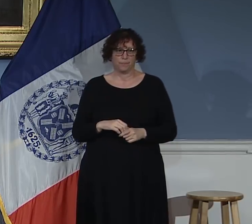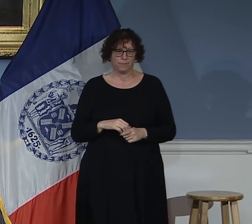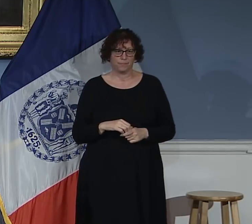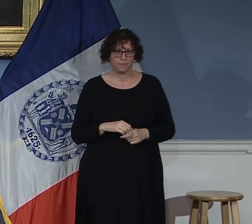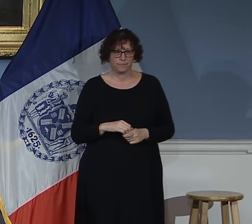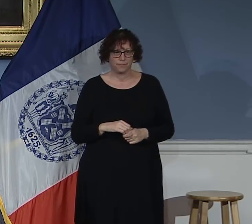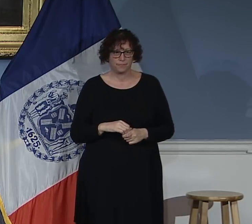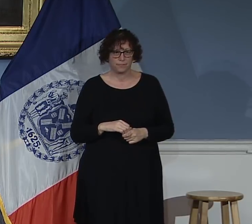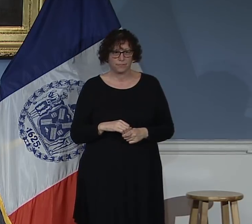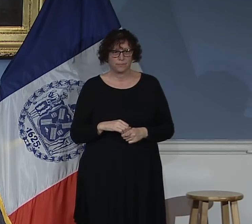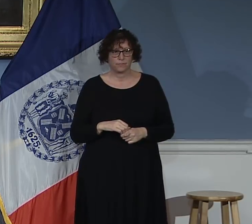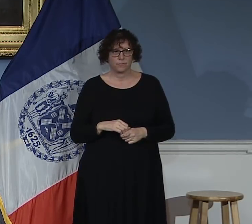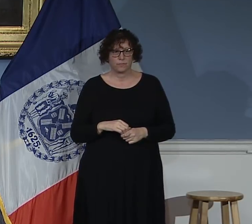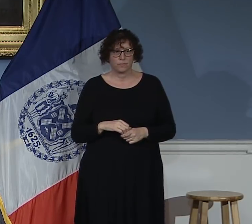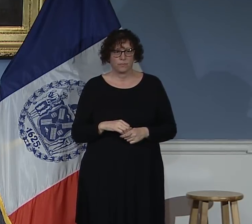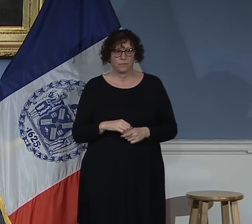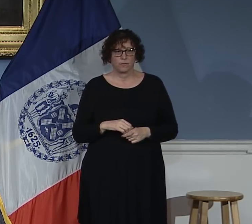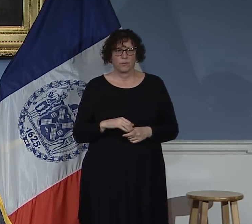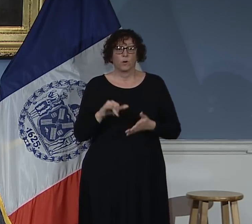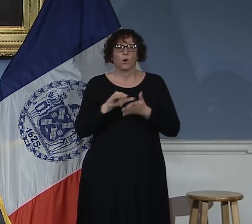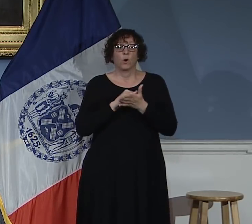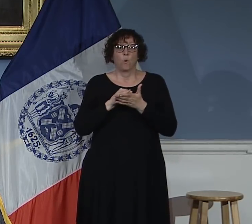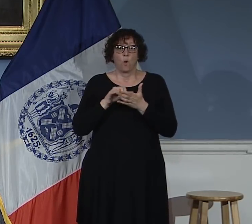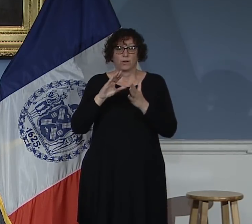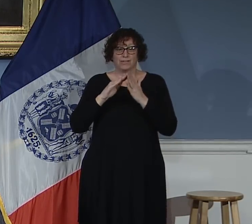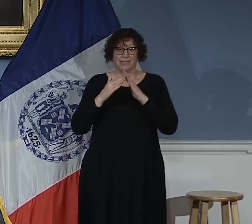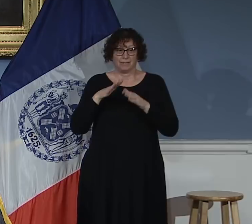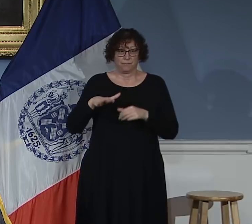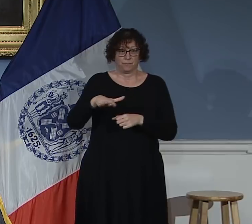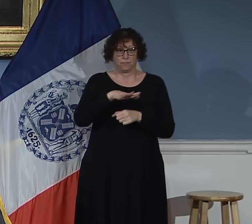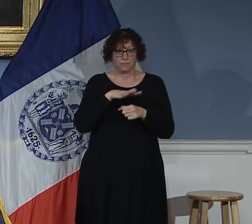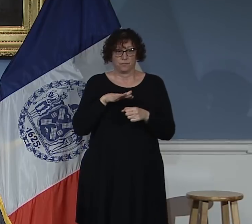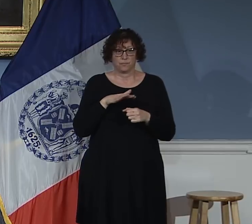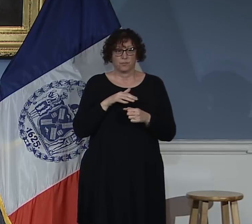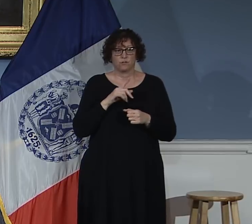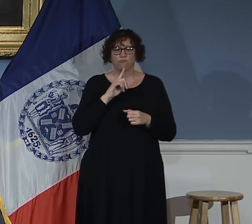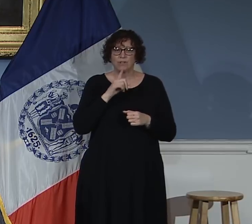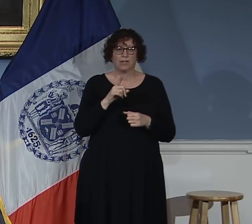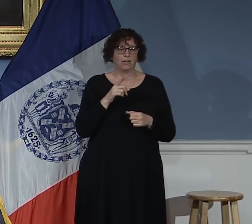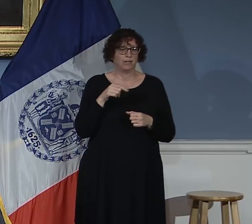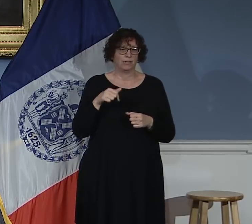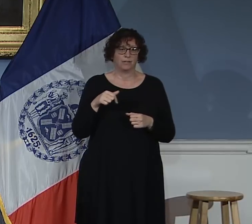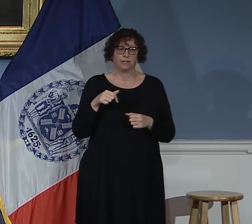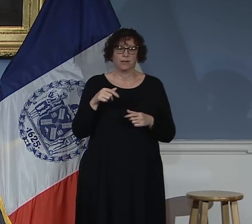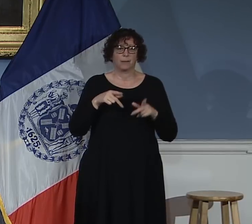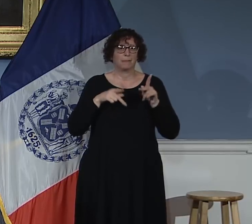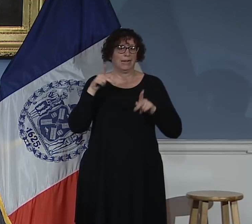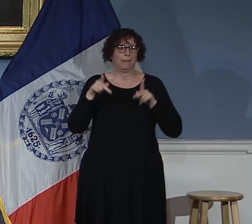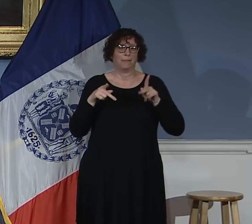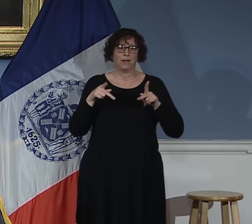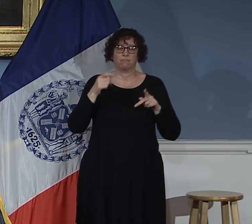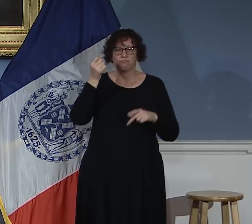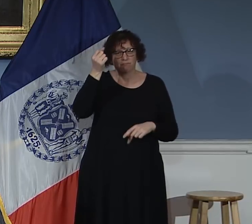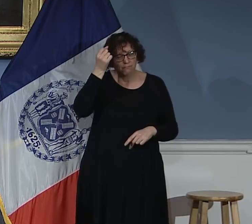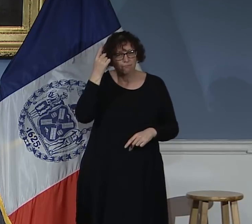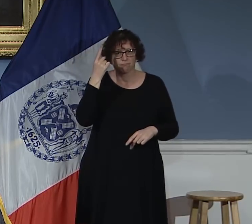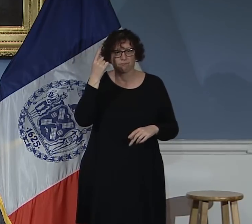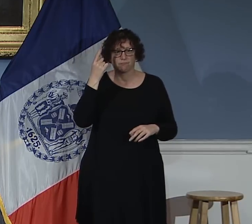AND SAFETY. THS IIS GOING TO CHANGE. VEERYE ON-- LOOK, NEW YORKERS ARE VERY REALISTIC PEOPLE. THIS SITUATION IS GOGIN TO CHGANE.